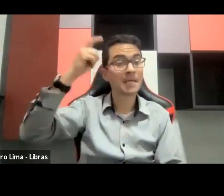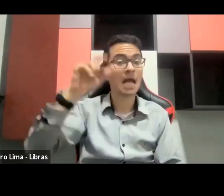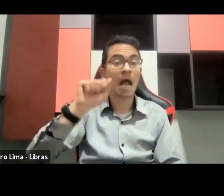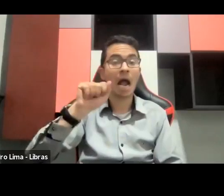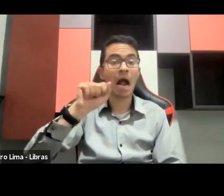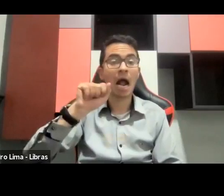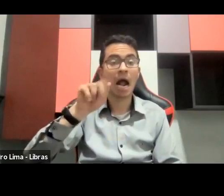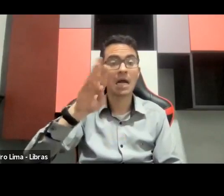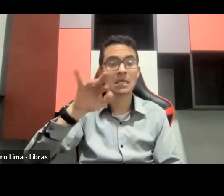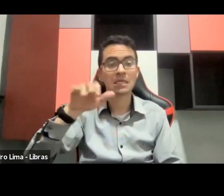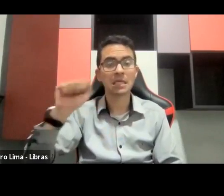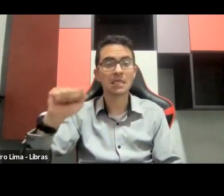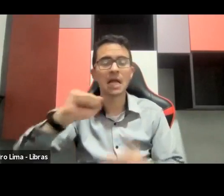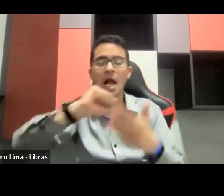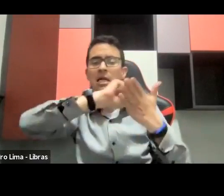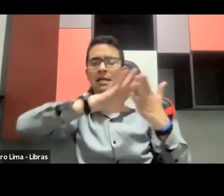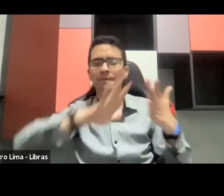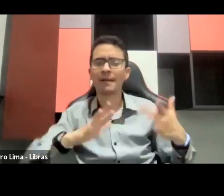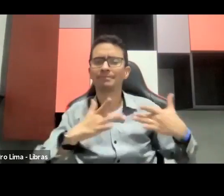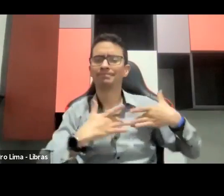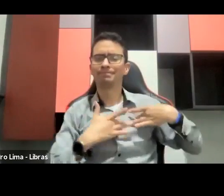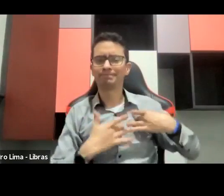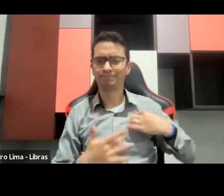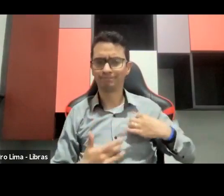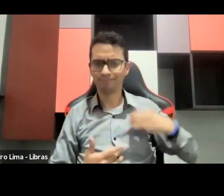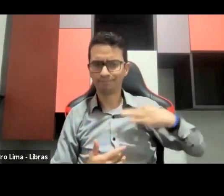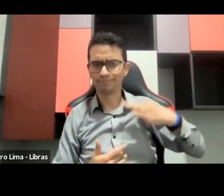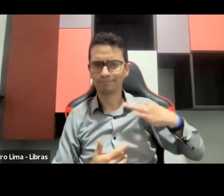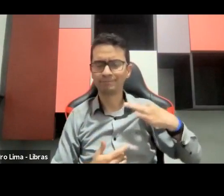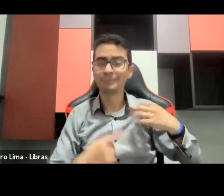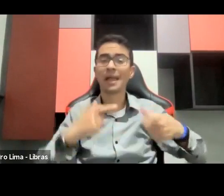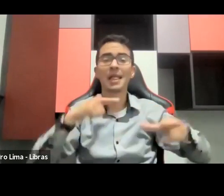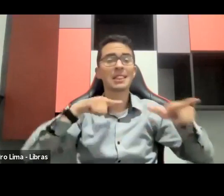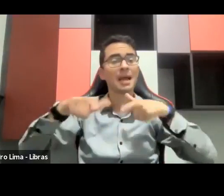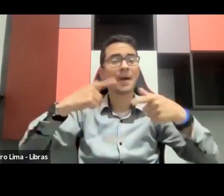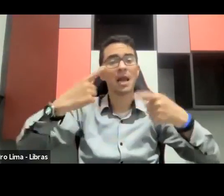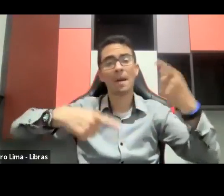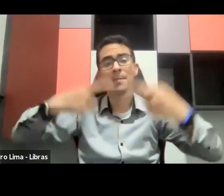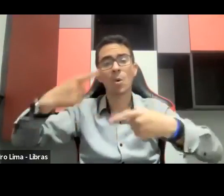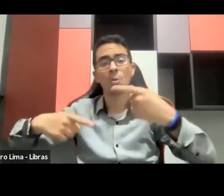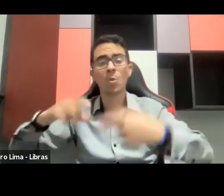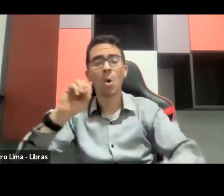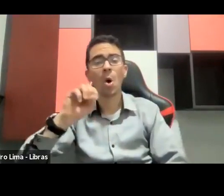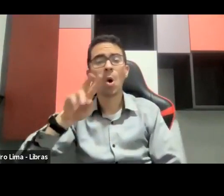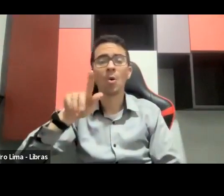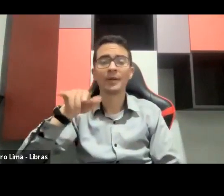or voluntary. react activity in In, NGOs, social movements